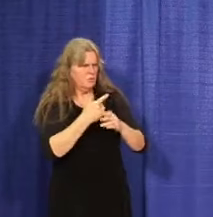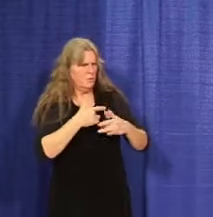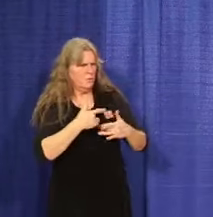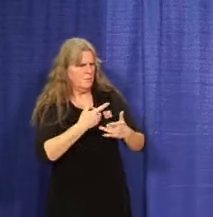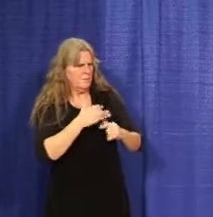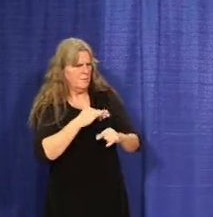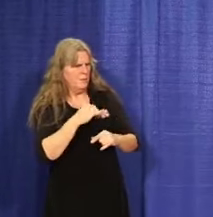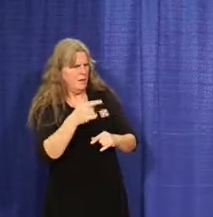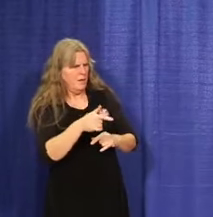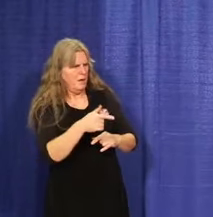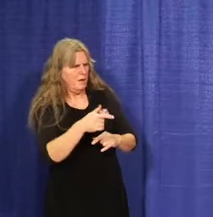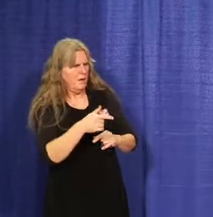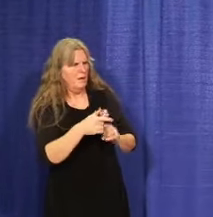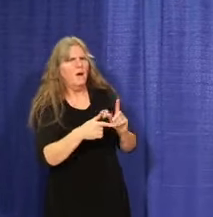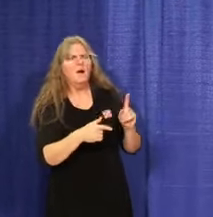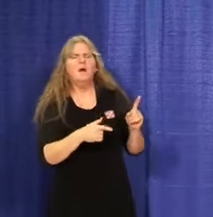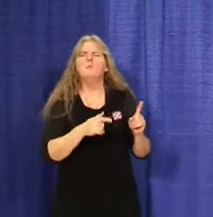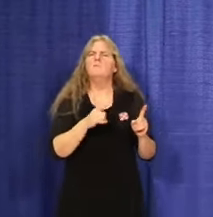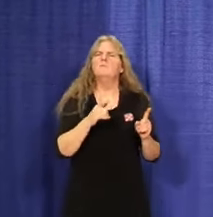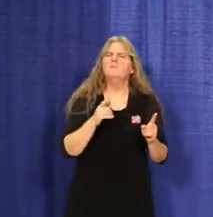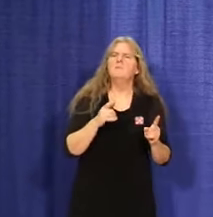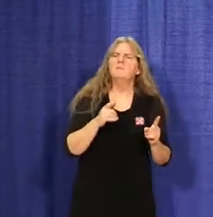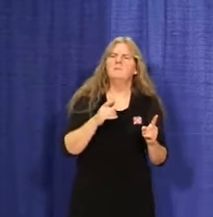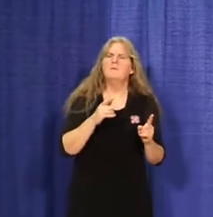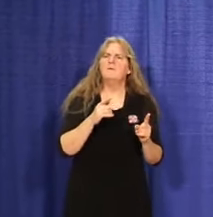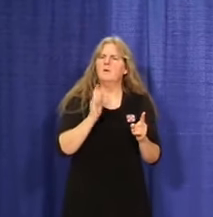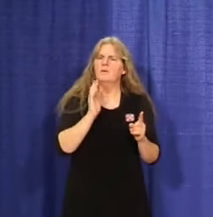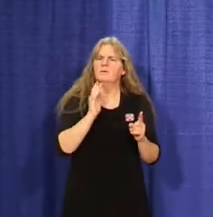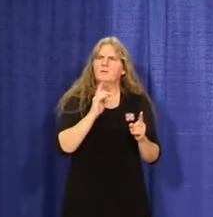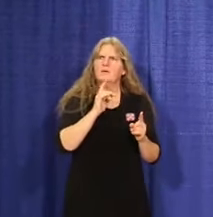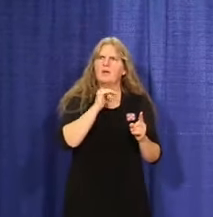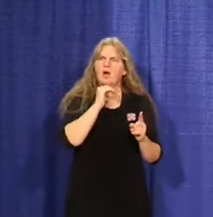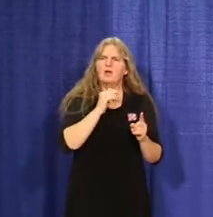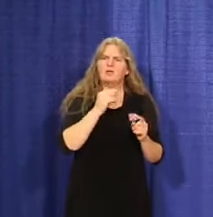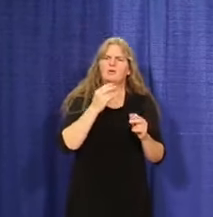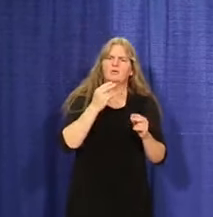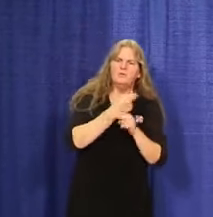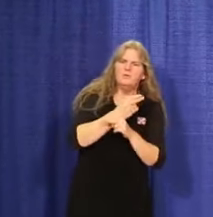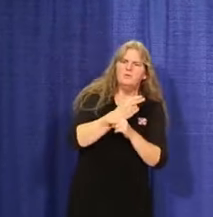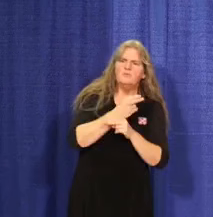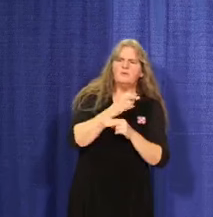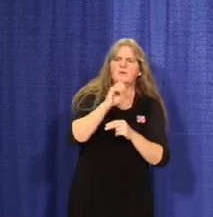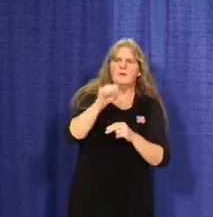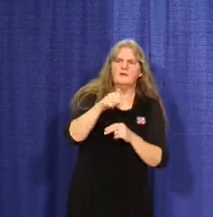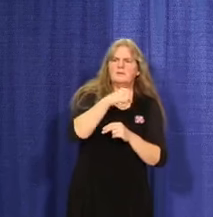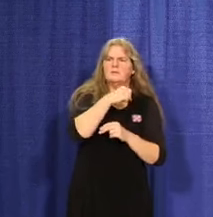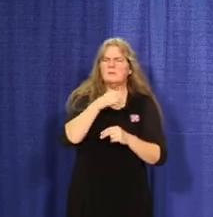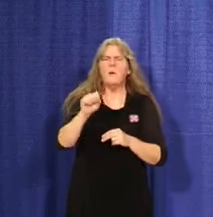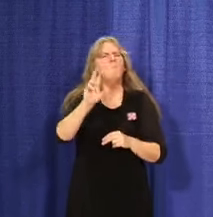So not in a sense of when we use it or not. Definitely it is an extremely